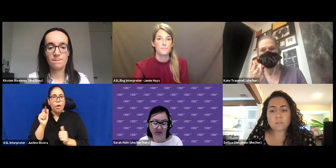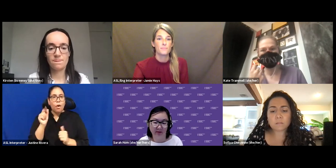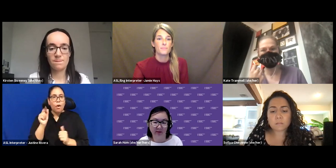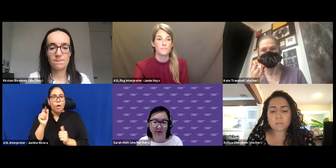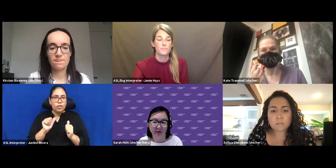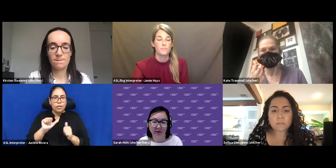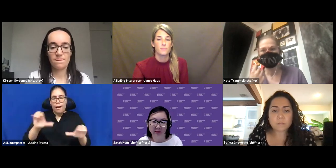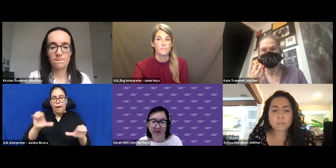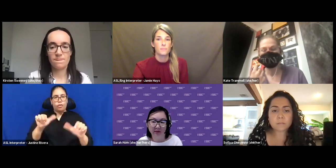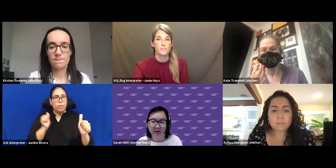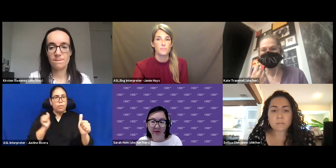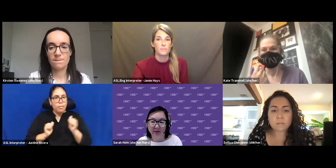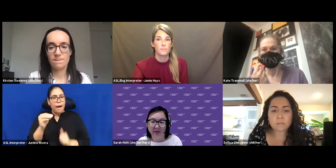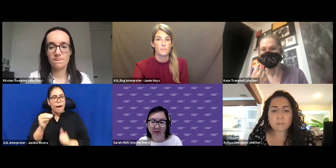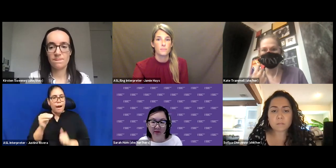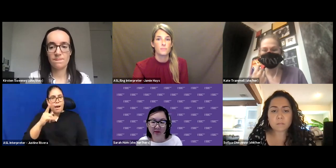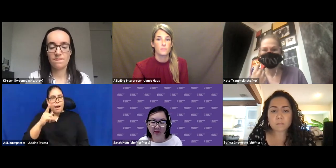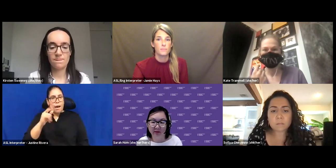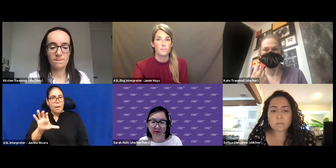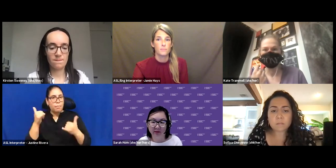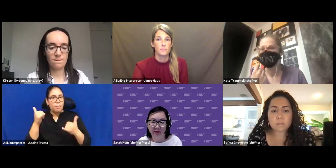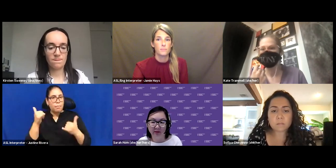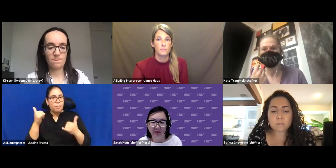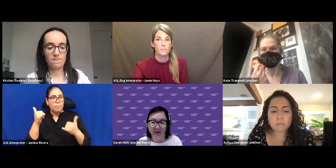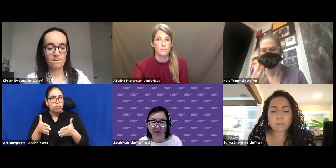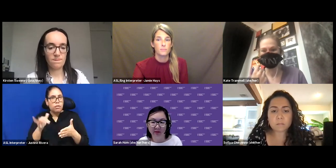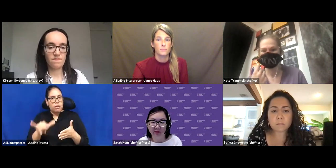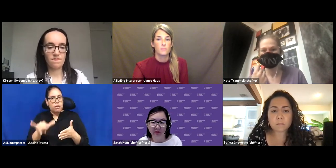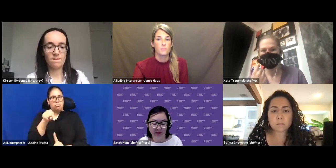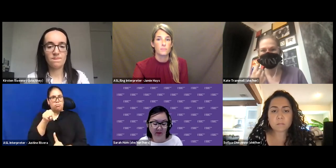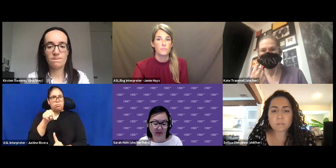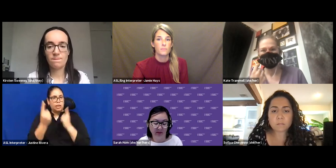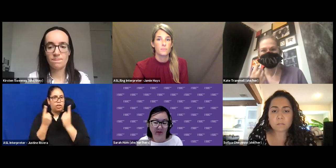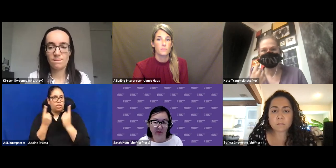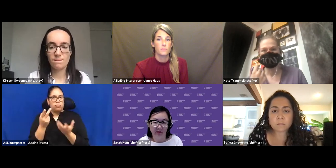we've considered A.R.T./New York home for many, many years, and